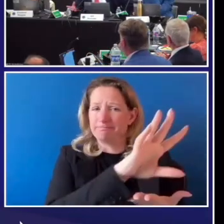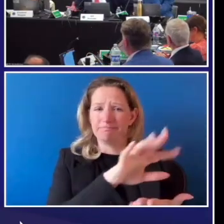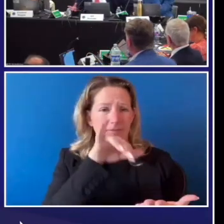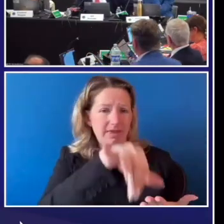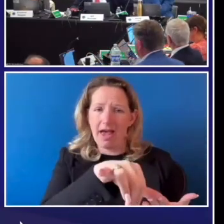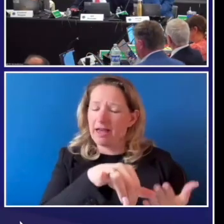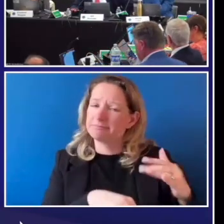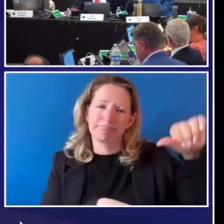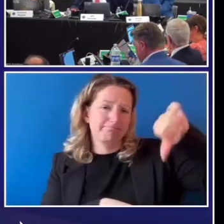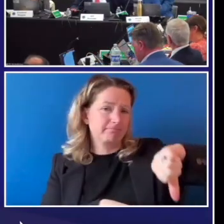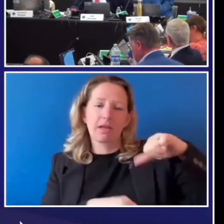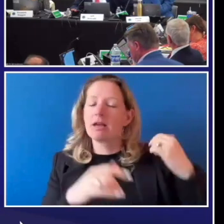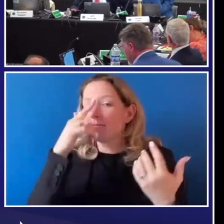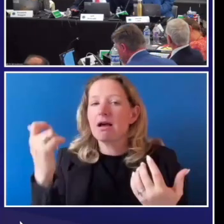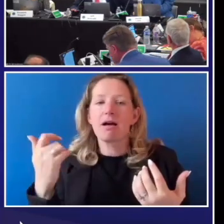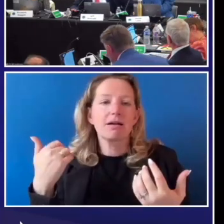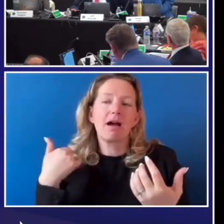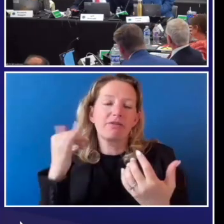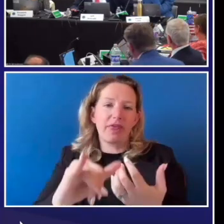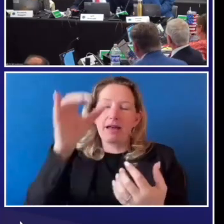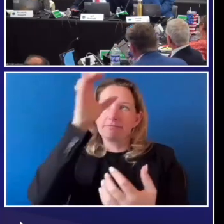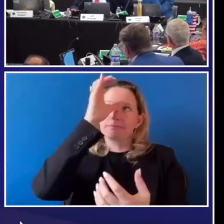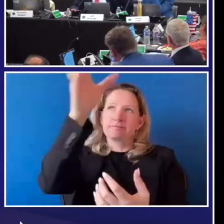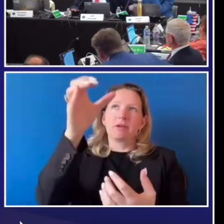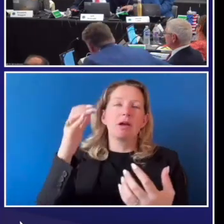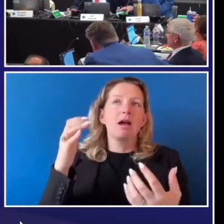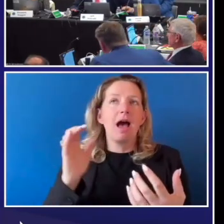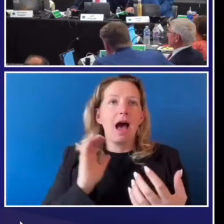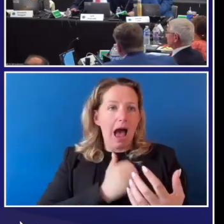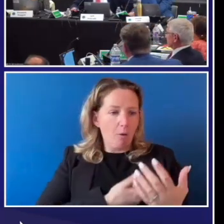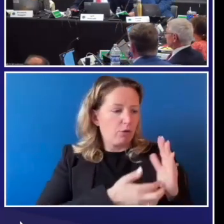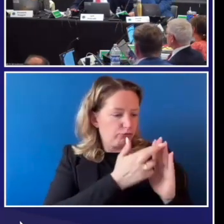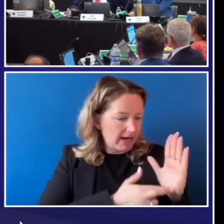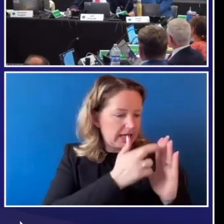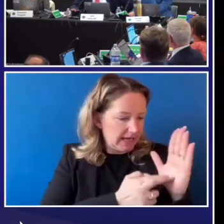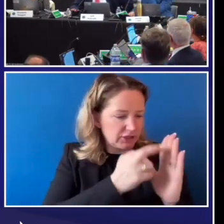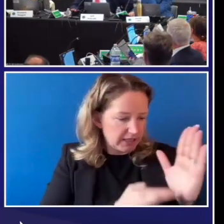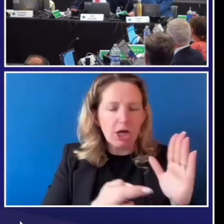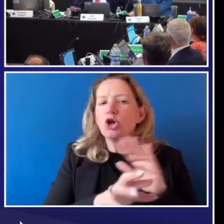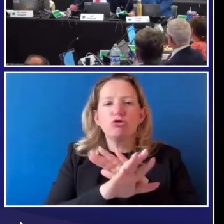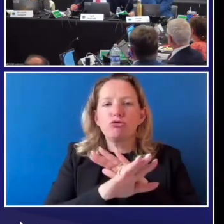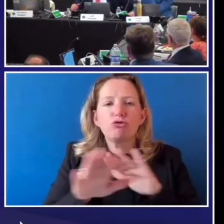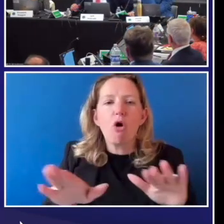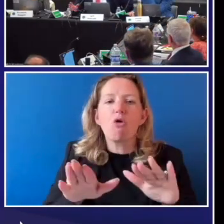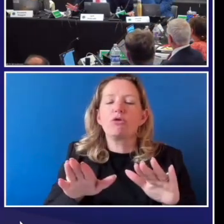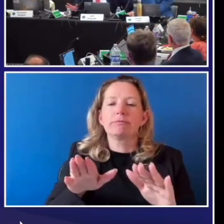this notion that we don't regulate the secretary in our regulations. We say the secretary determines and sort of leave it at that, you know.